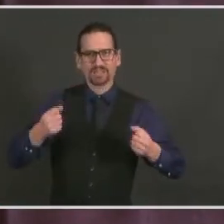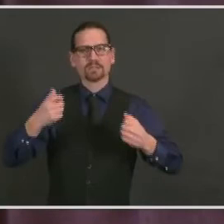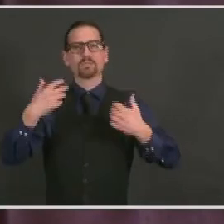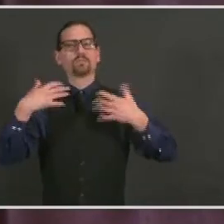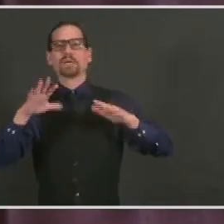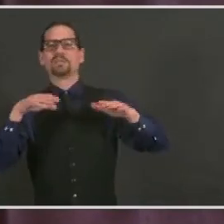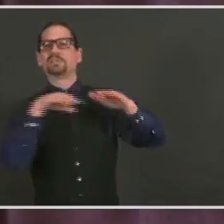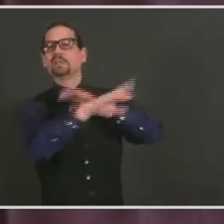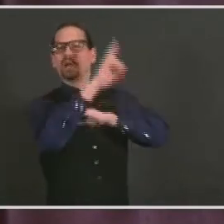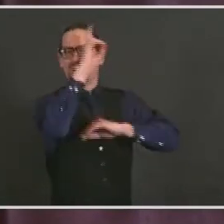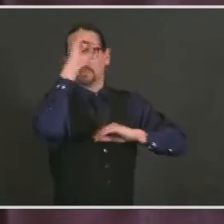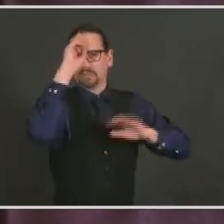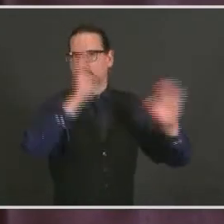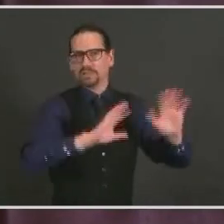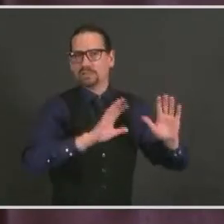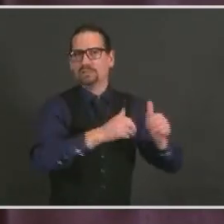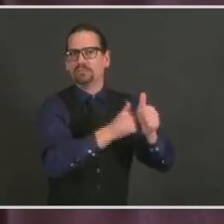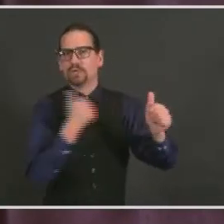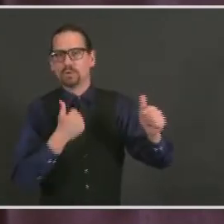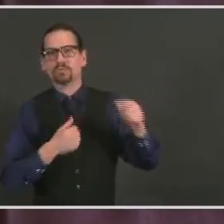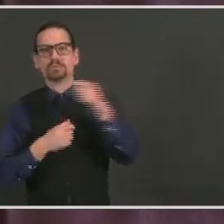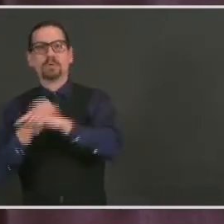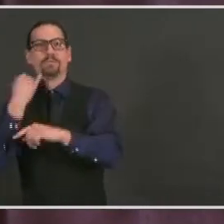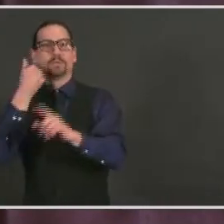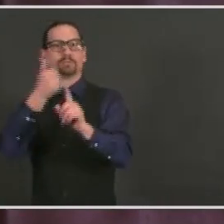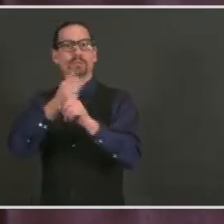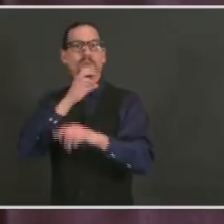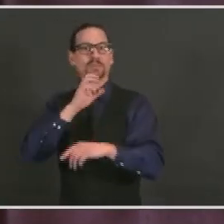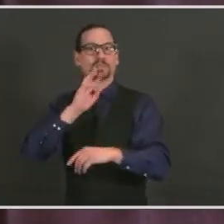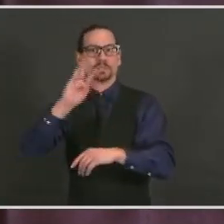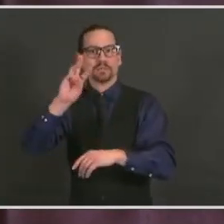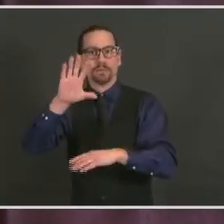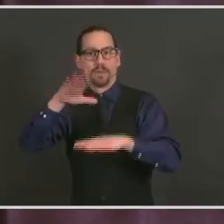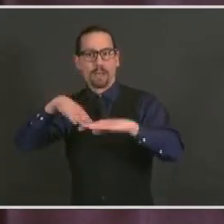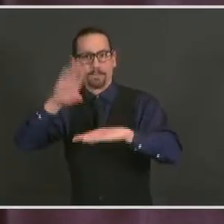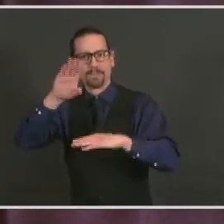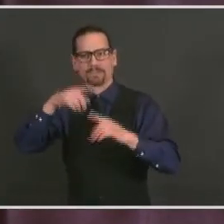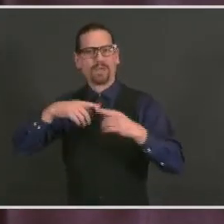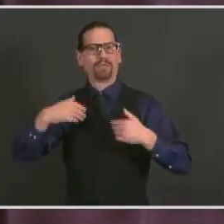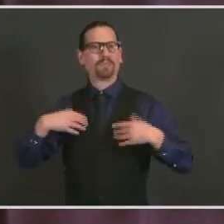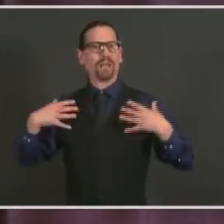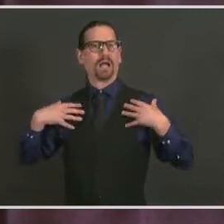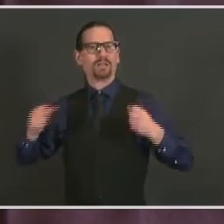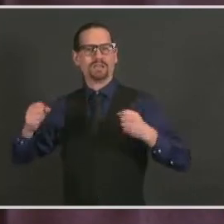YOU WOULD TEST POSITIVE FOR COVID-19 AND HAVE SYMPTOMS. THOSE WHO'RE 65 YEARS OF AGE